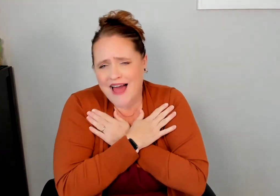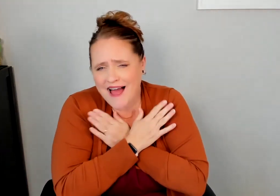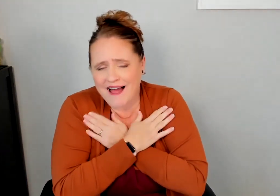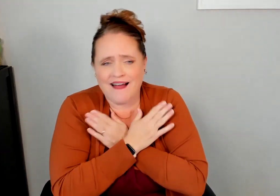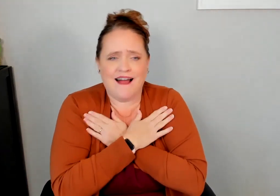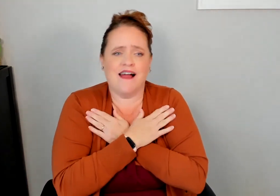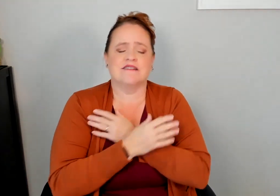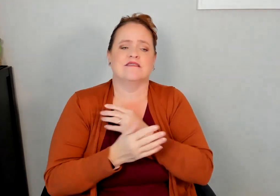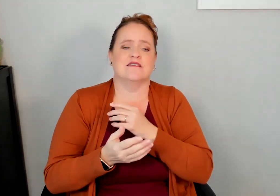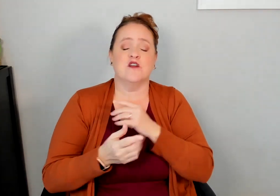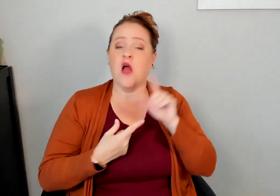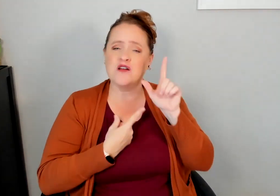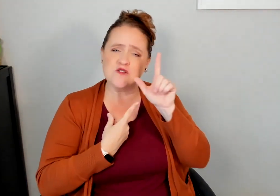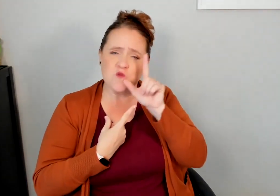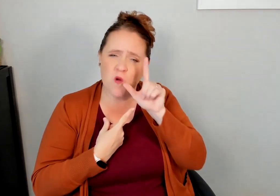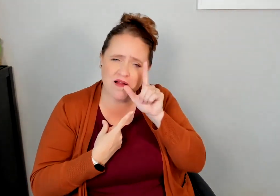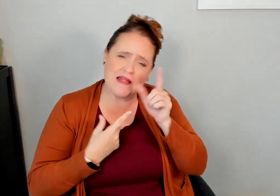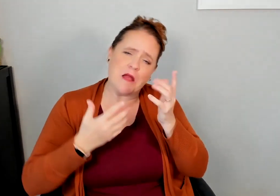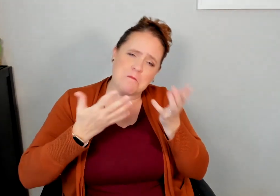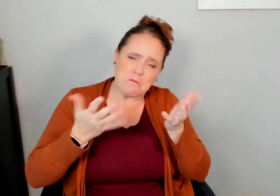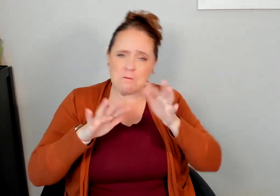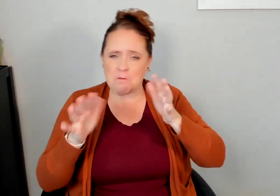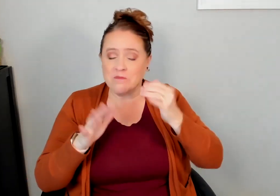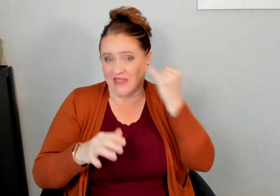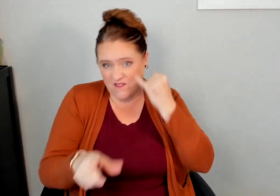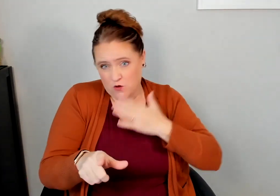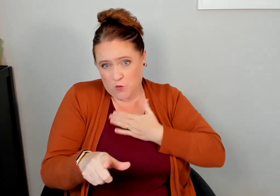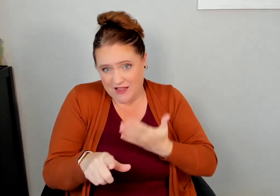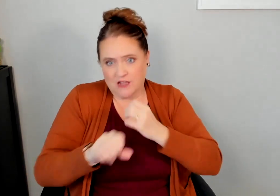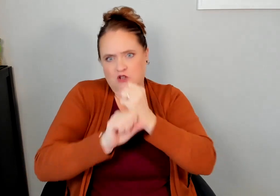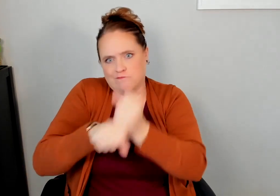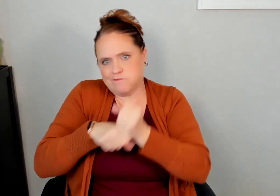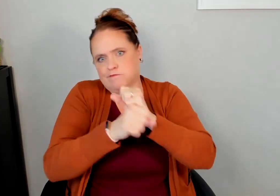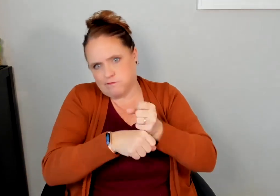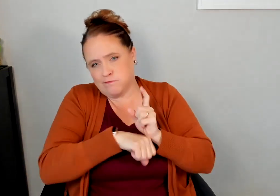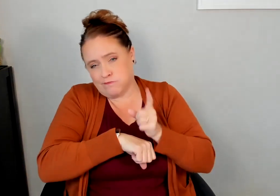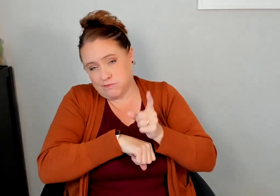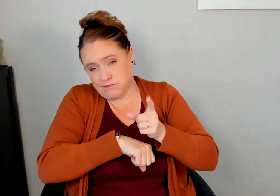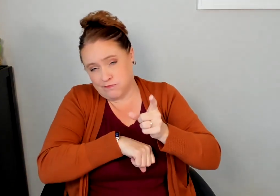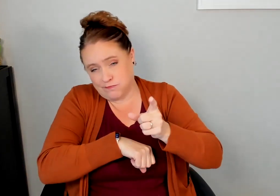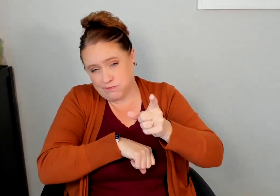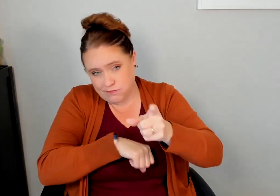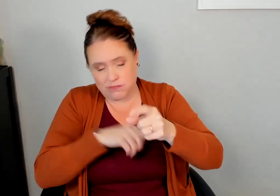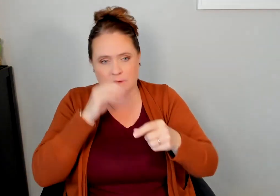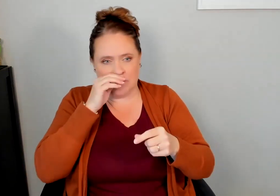a lot to do but we really enjoyed relaxing i wouldn't count on it being your snorkeling day